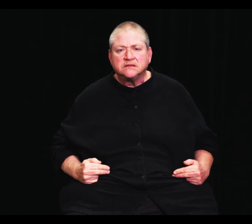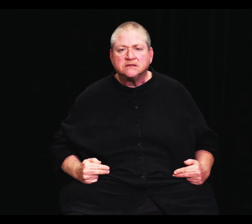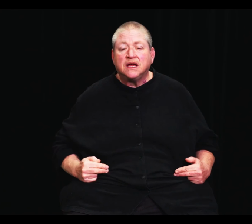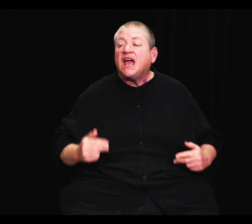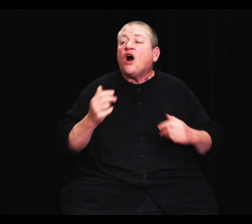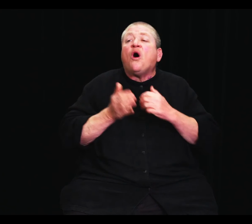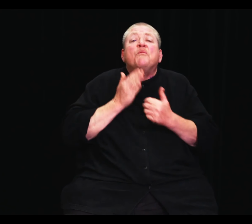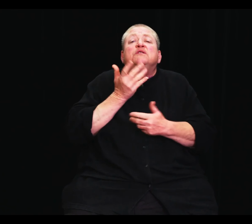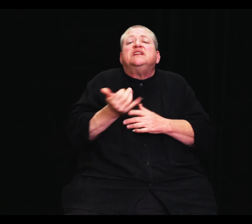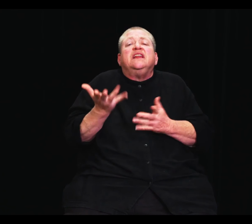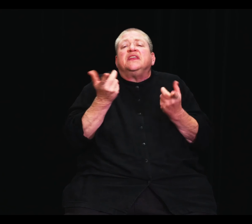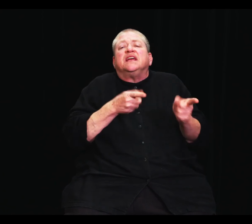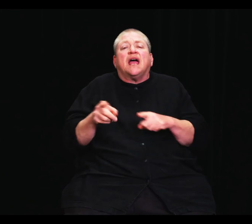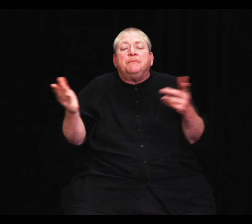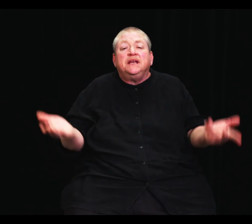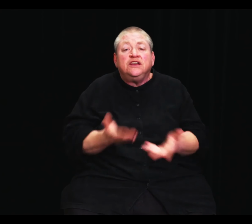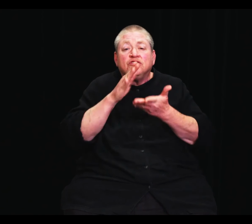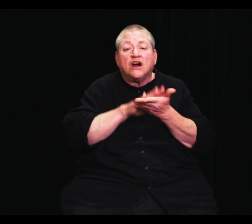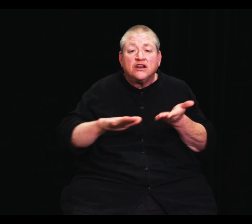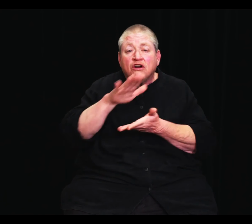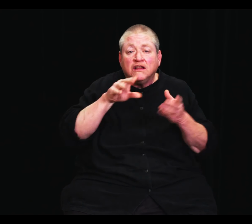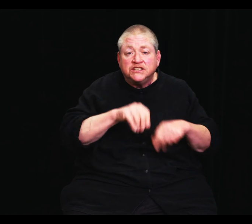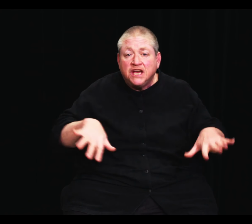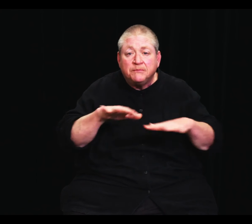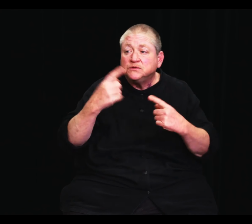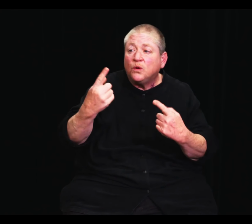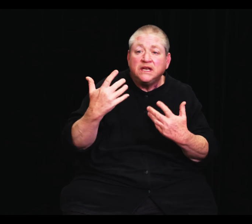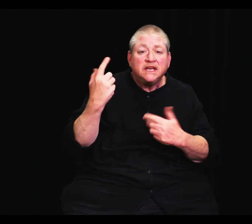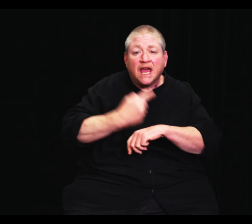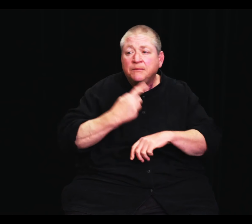It's a place where we can struggle, we learn, and grow into incredible human beings.